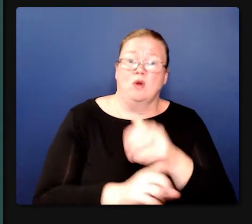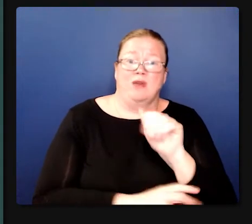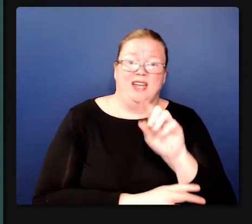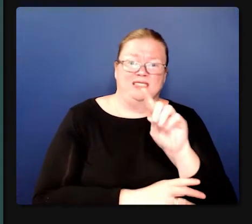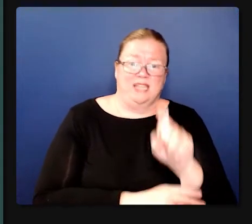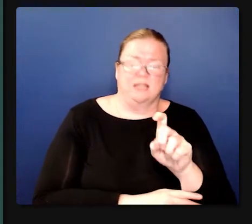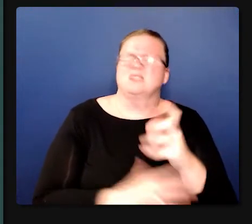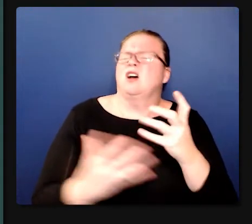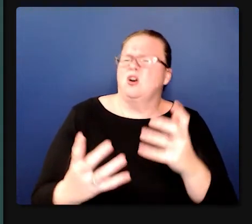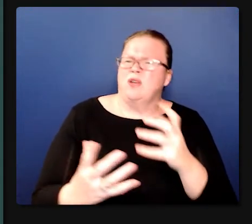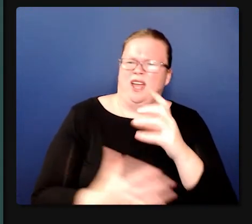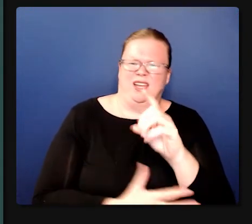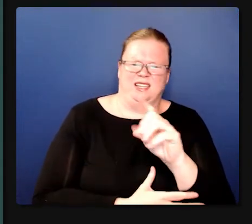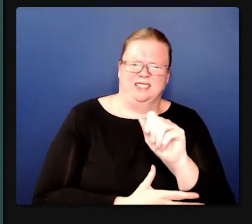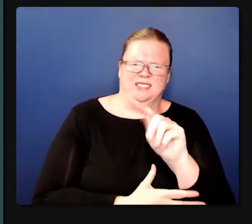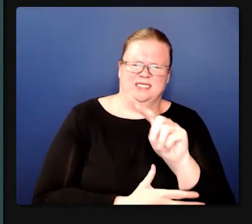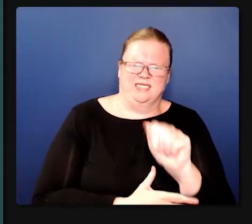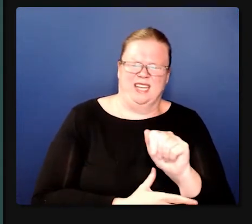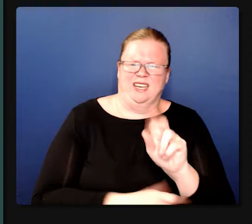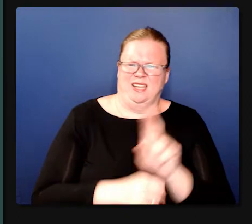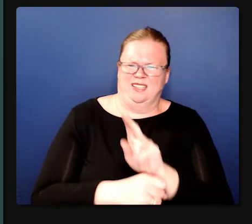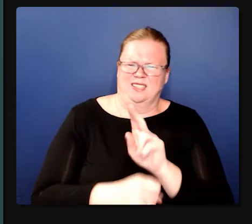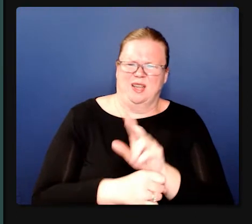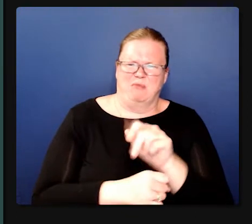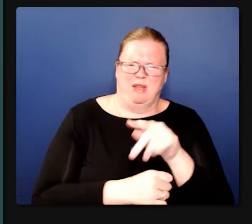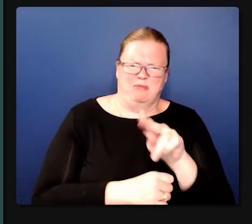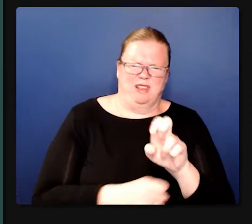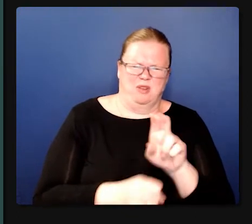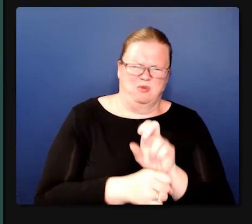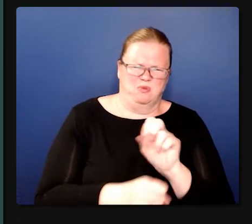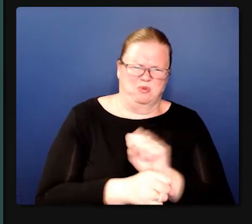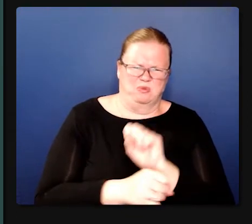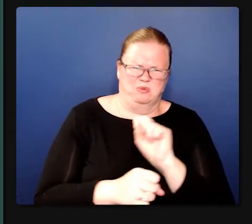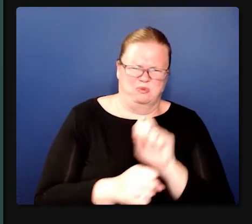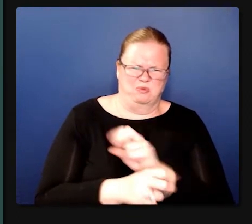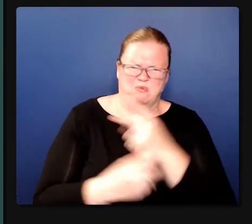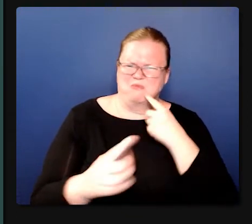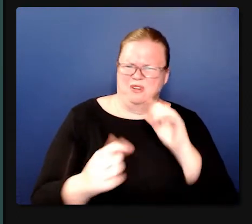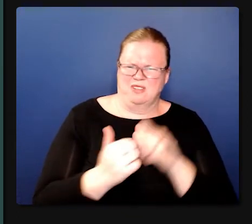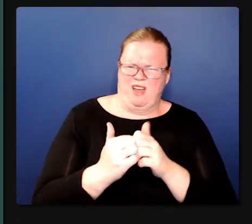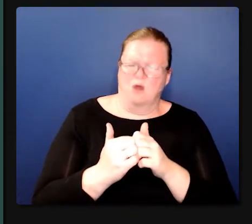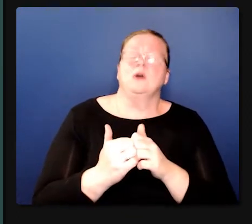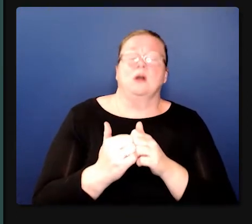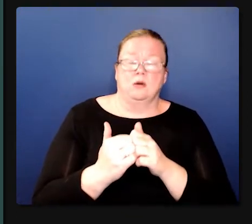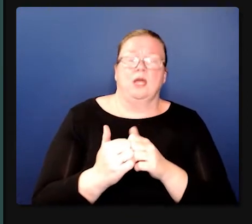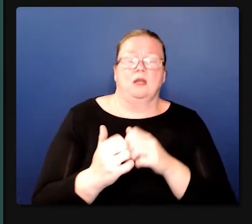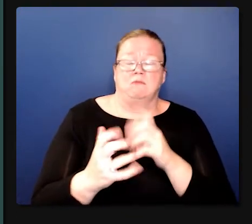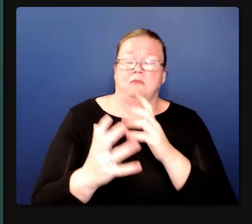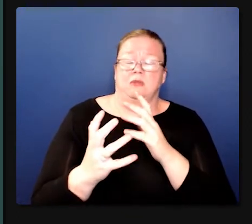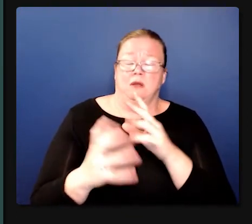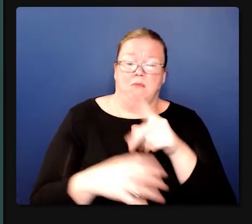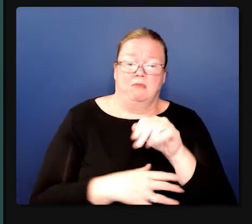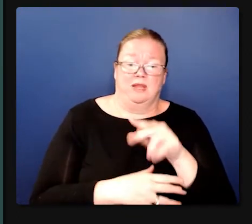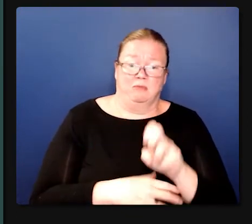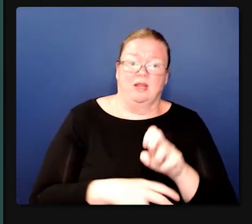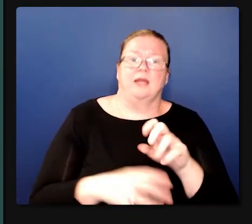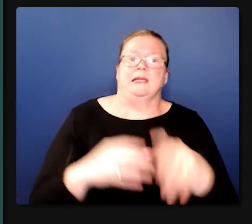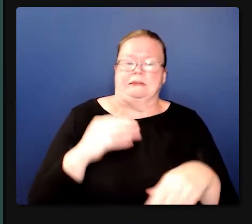How does data ingestion pipeline work? The data ingestion pipeline built on top of PlayStream and telemetry.